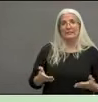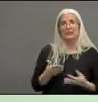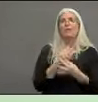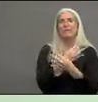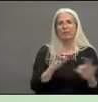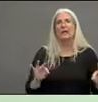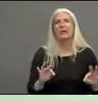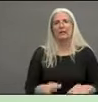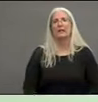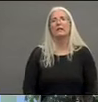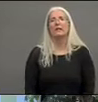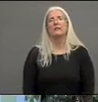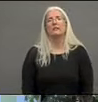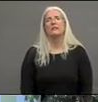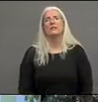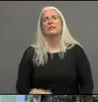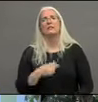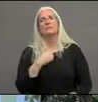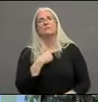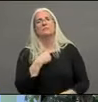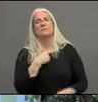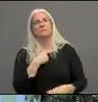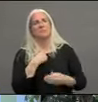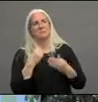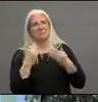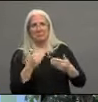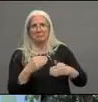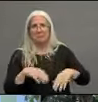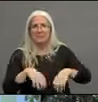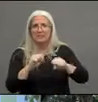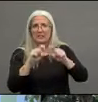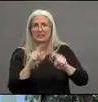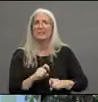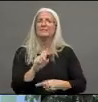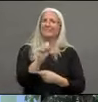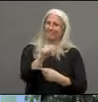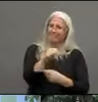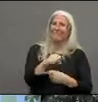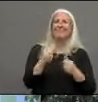Yeah so every test is free anywhere that you go,